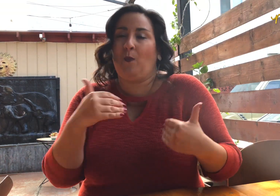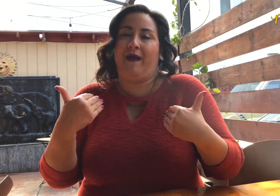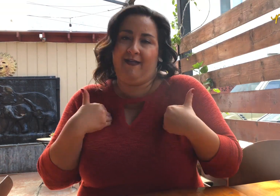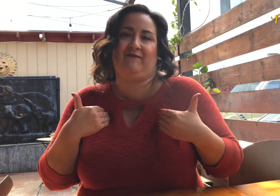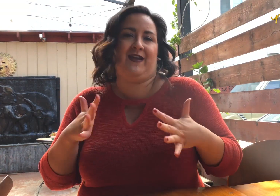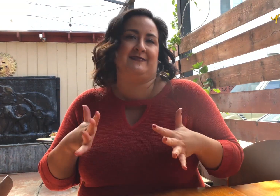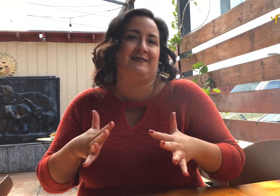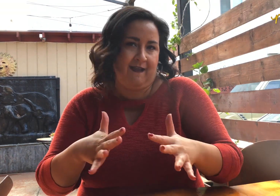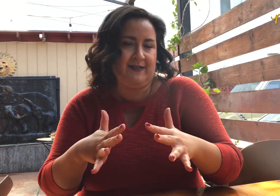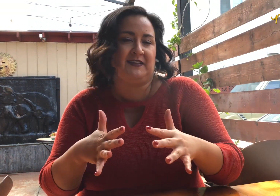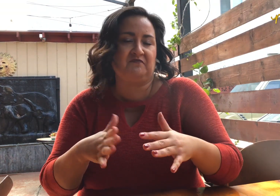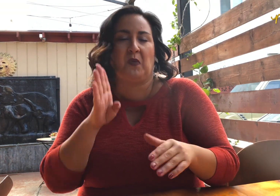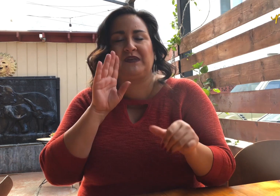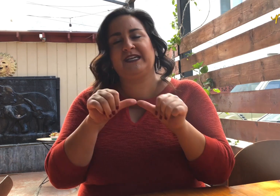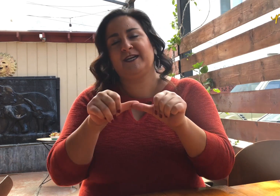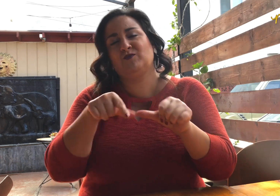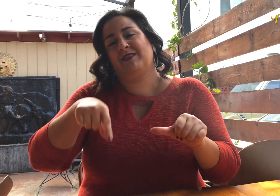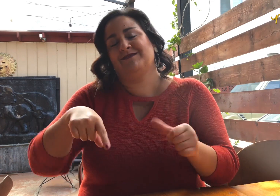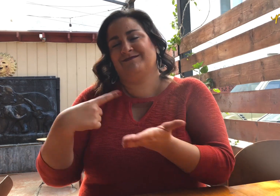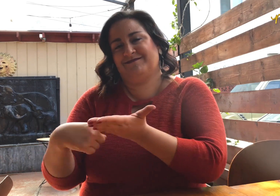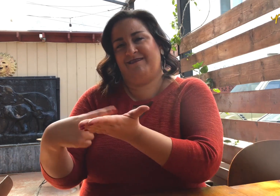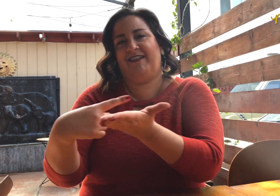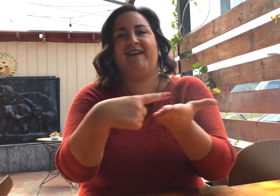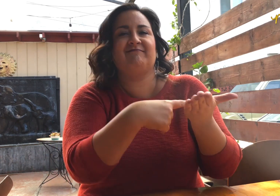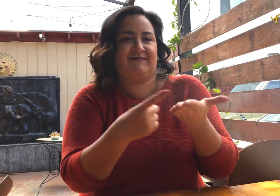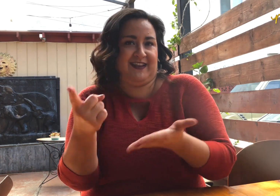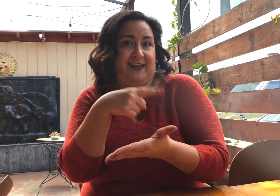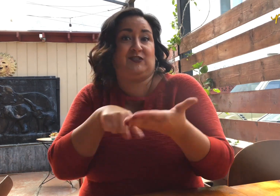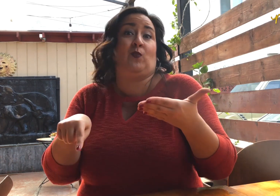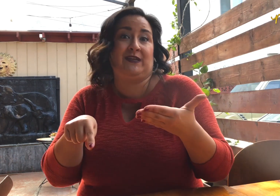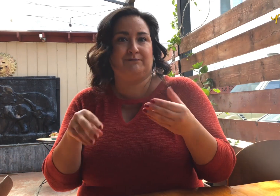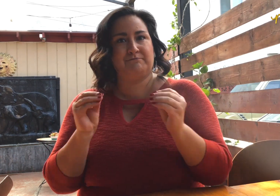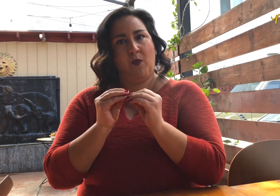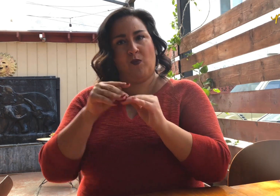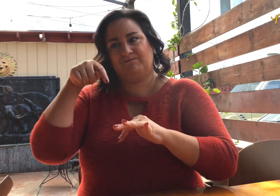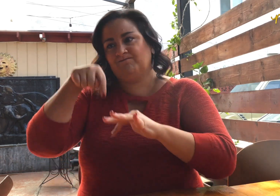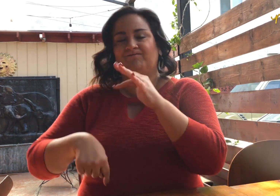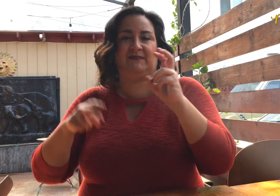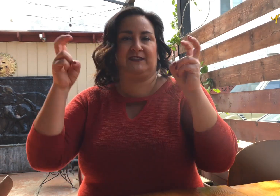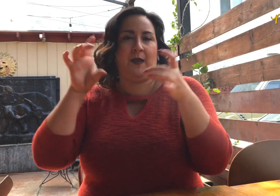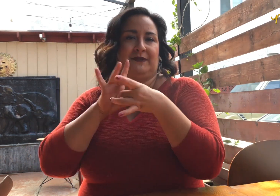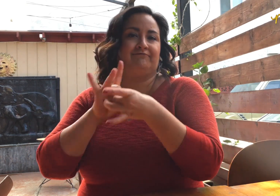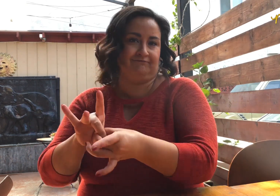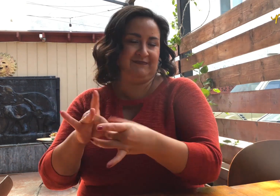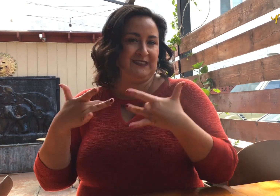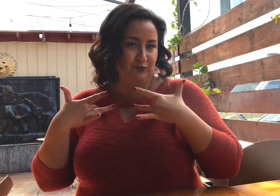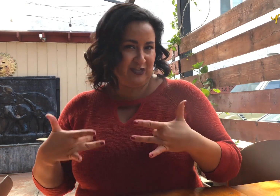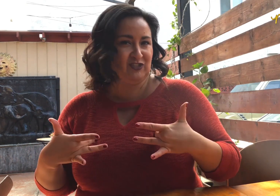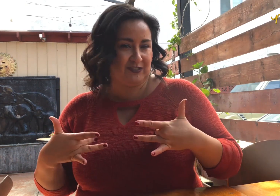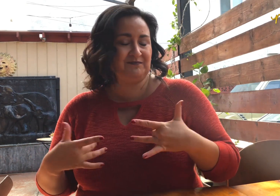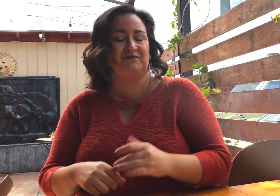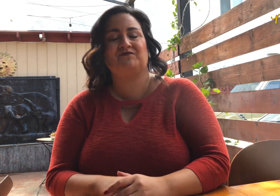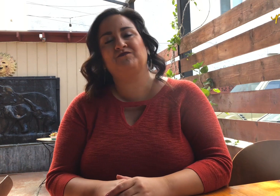are also diagnosed with an anxiety disorder. We'll continue this dialogue next week surrounding the topic of depression.